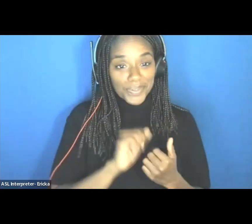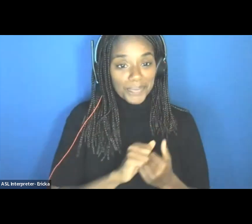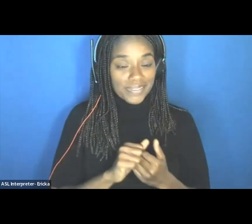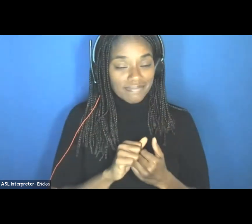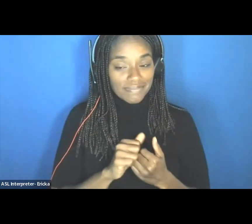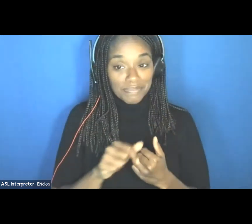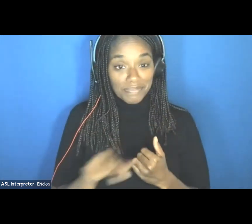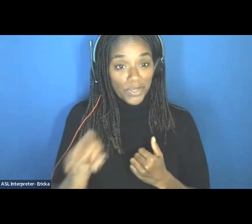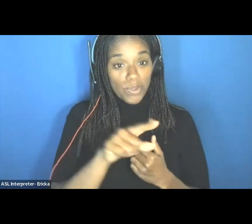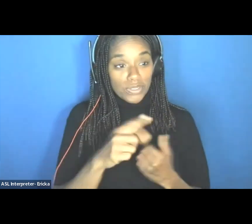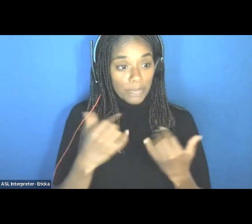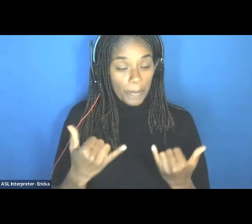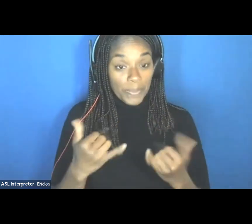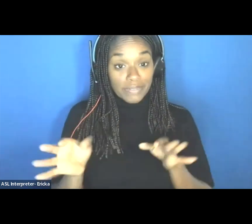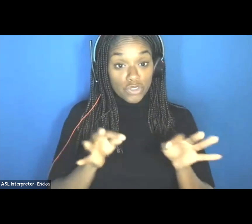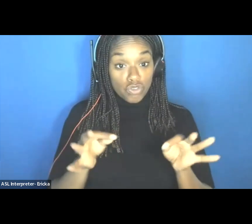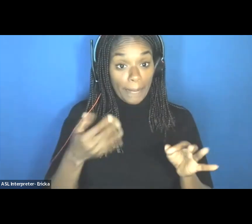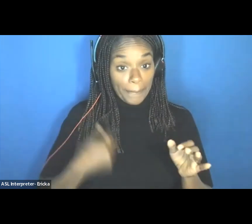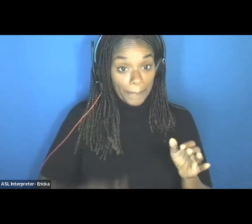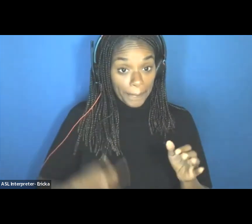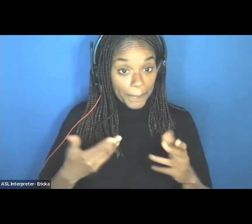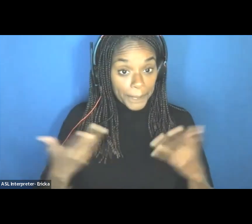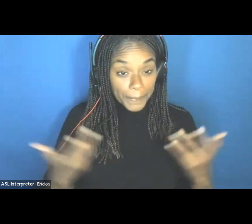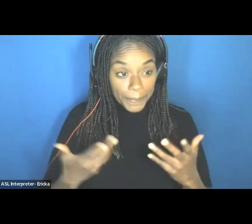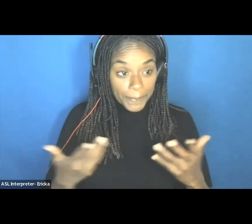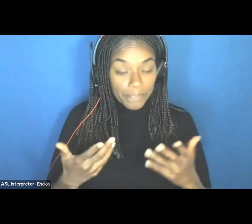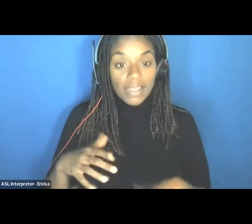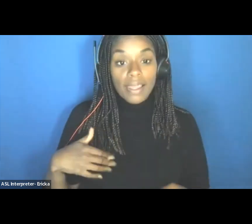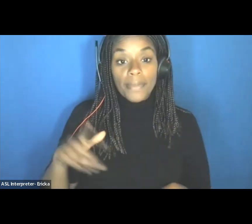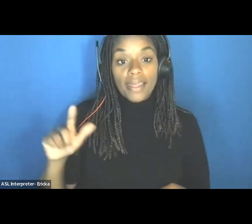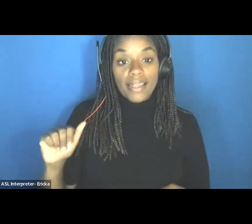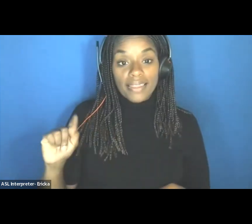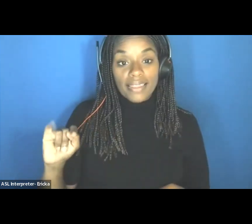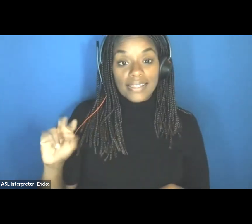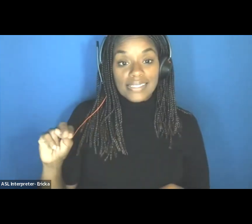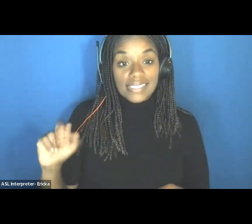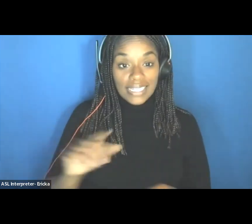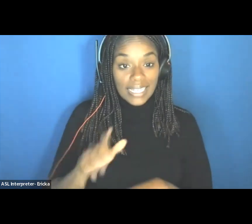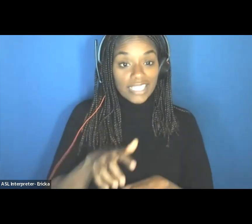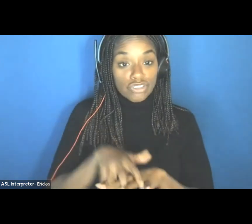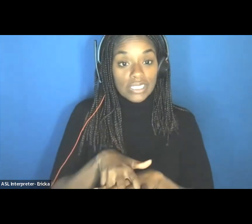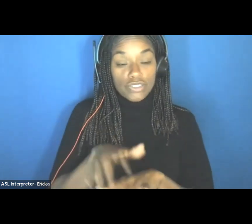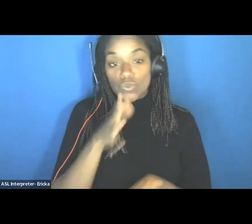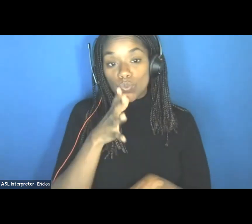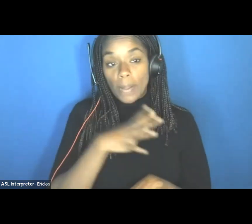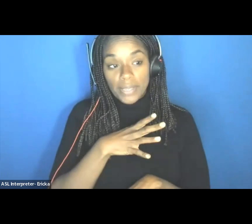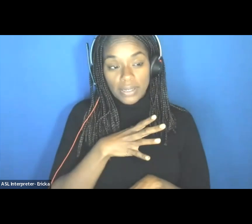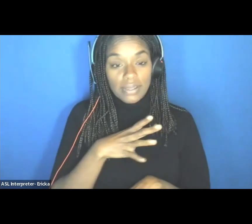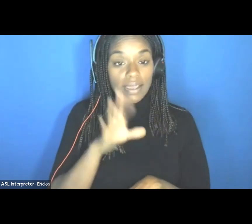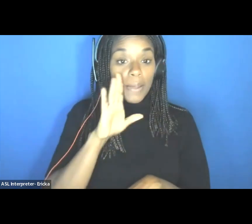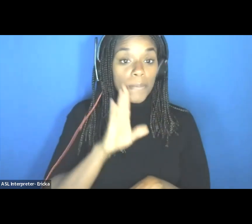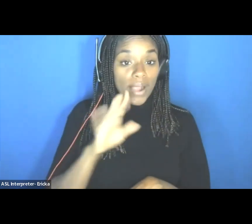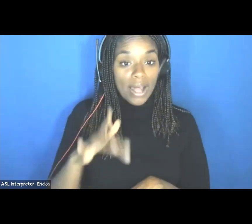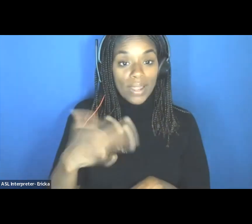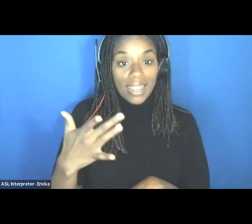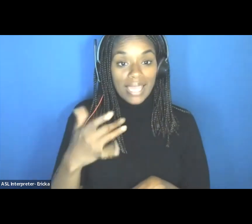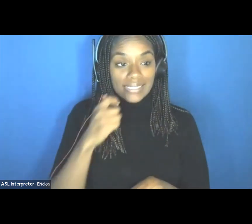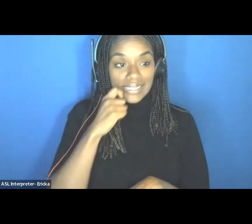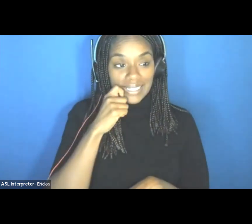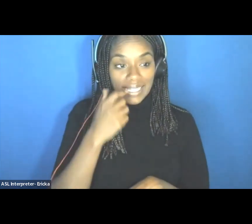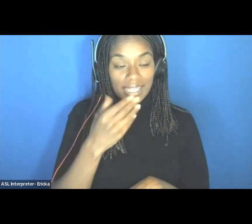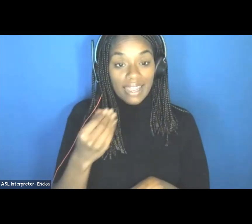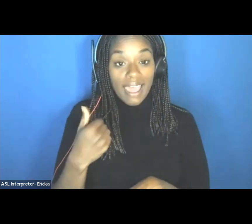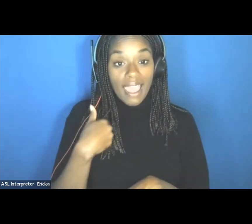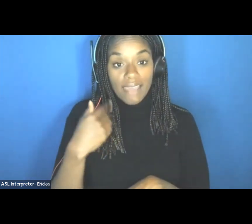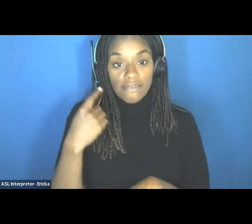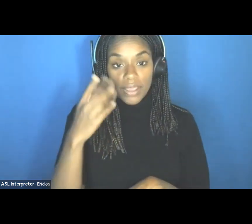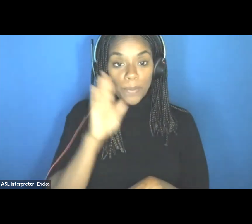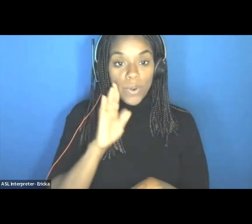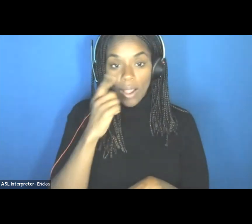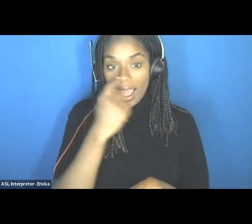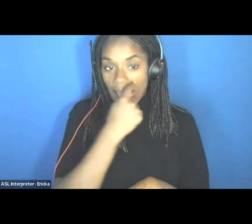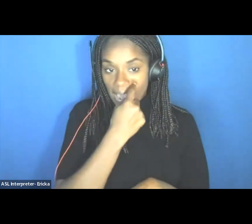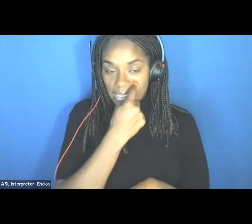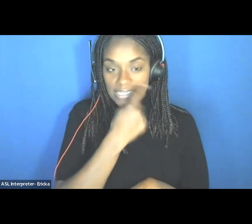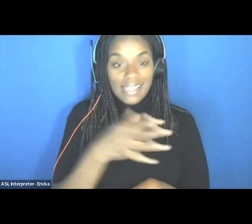It is such a pleasure and a special honor to be sharing space with you all today.